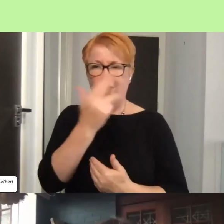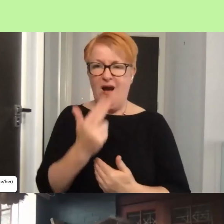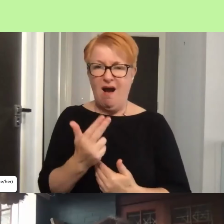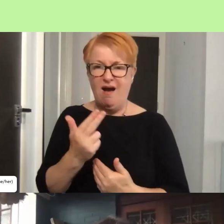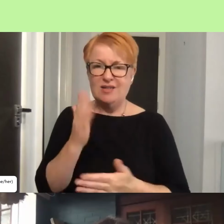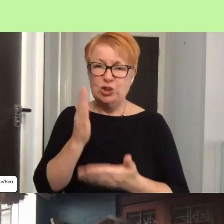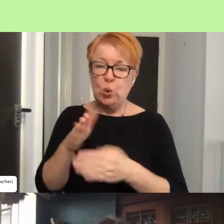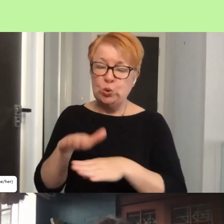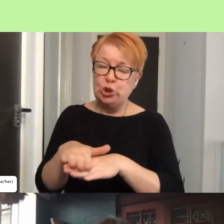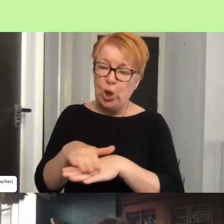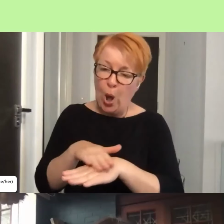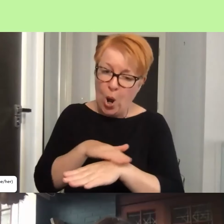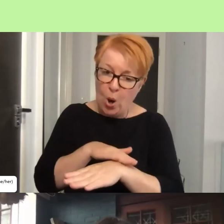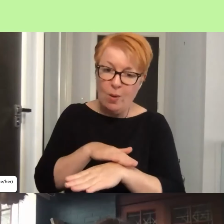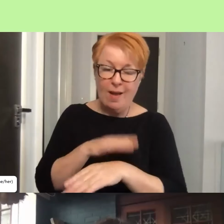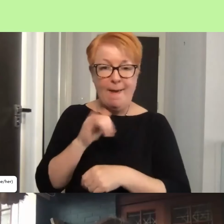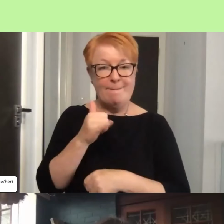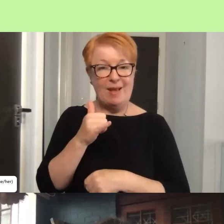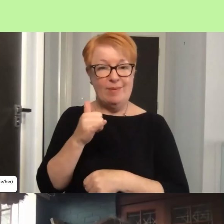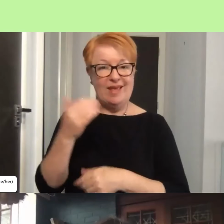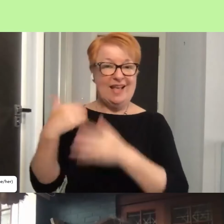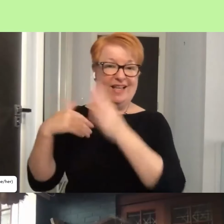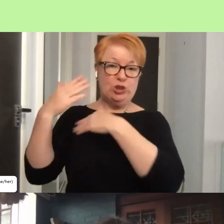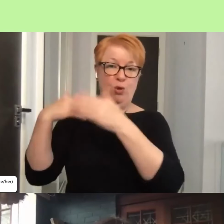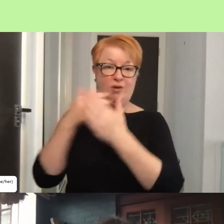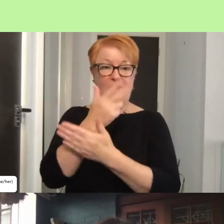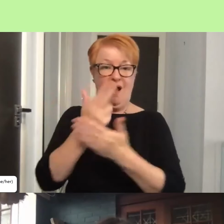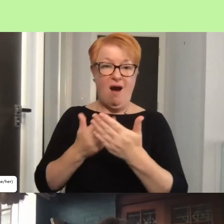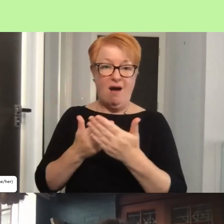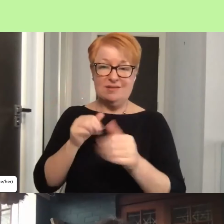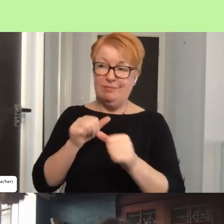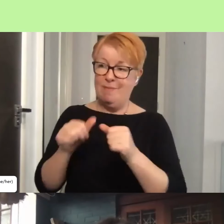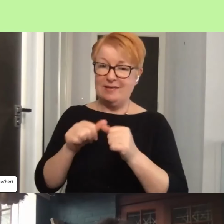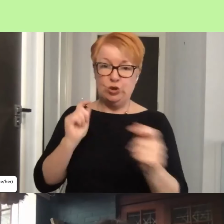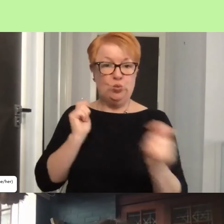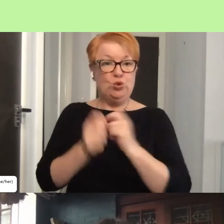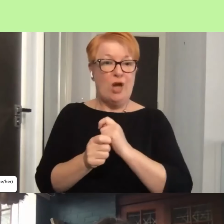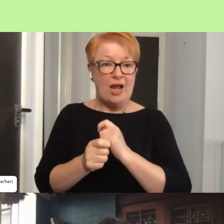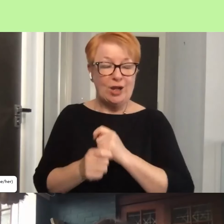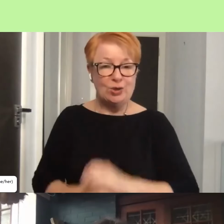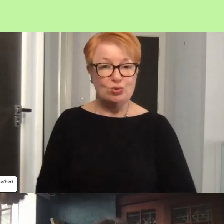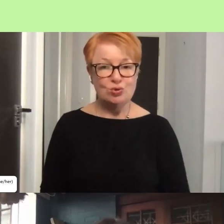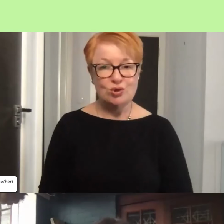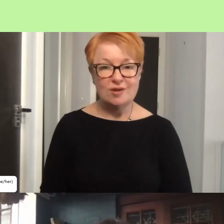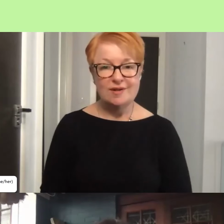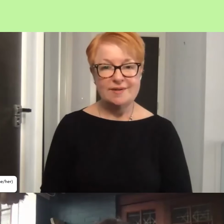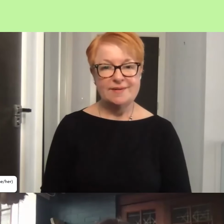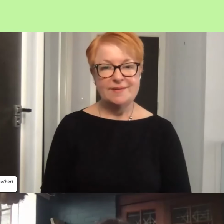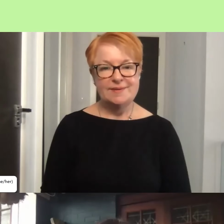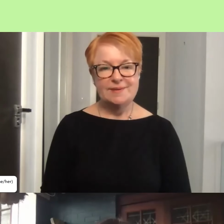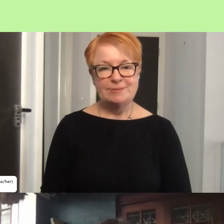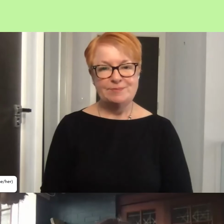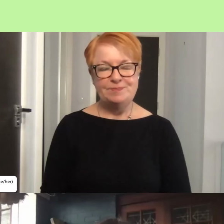history is actually more like future thinking, you know, more, no more inspiring something